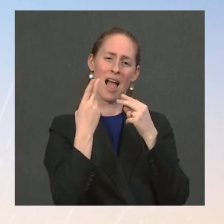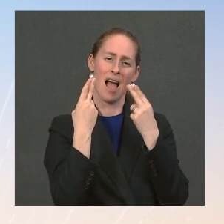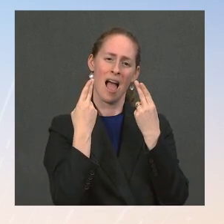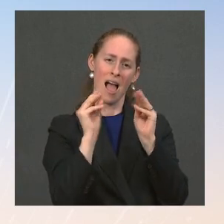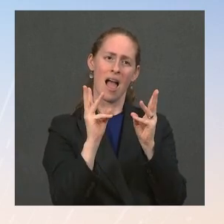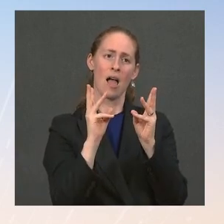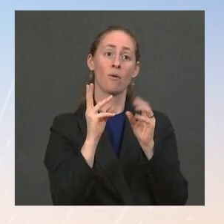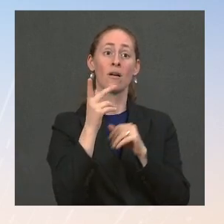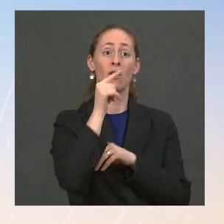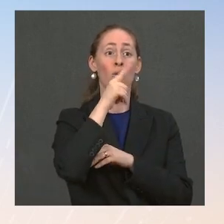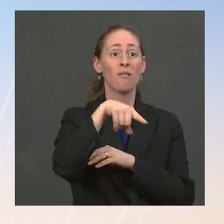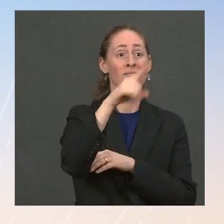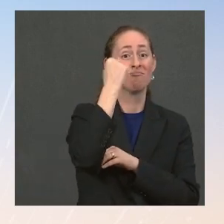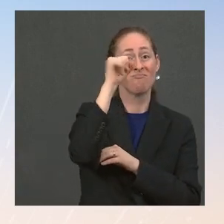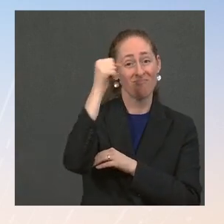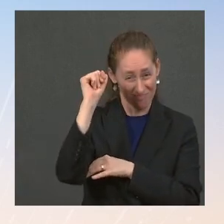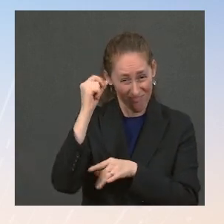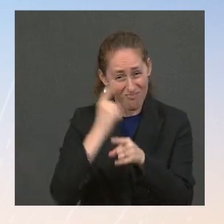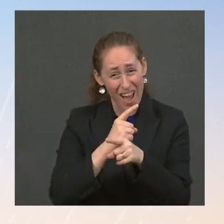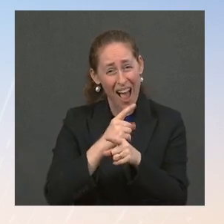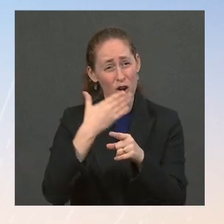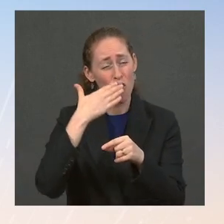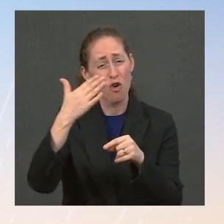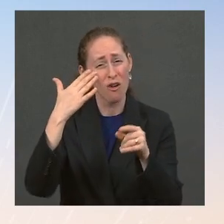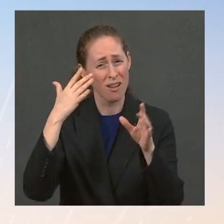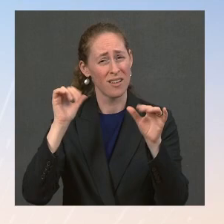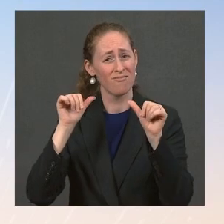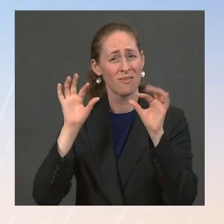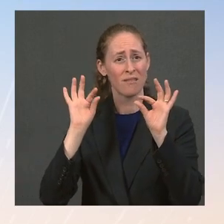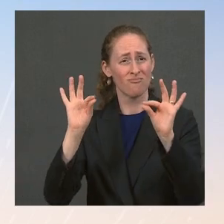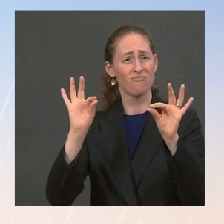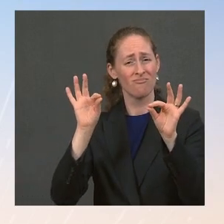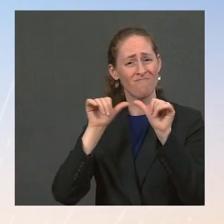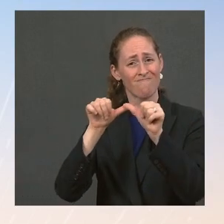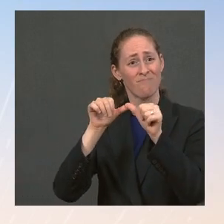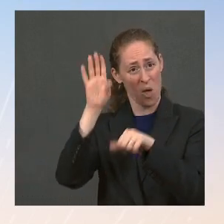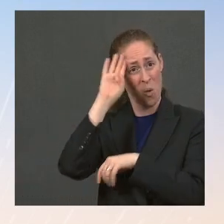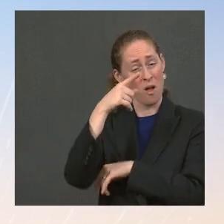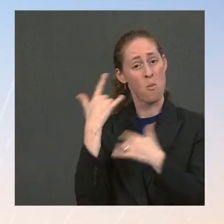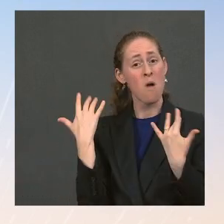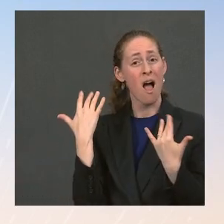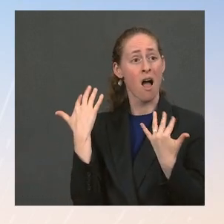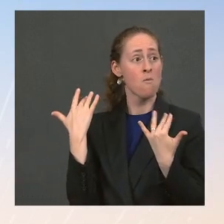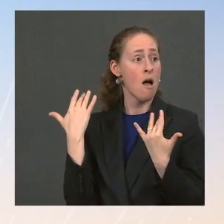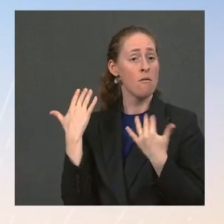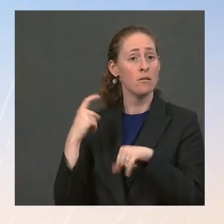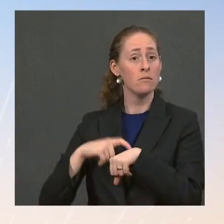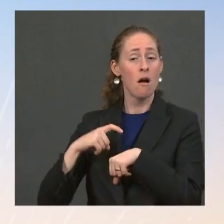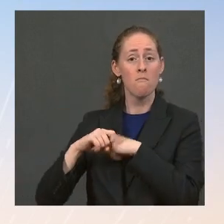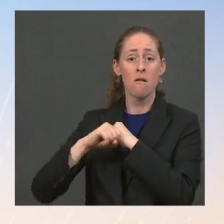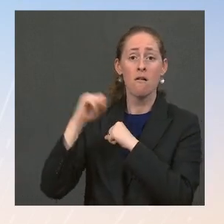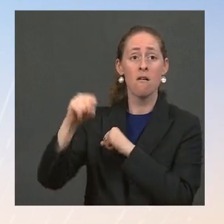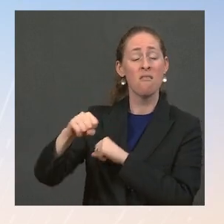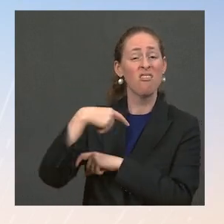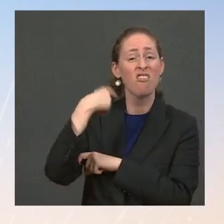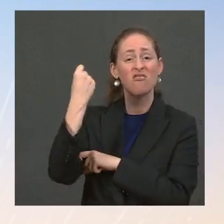for putting in place long-overdue reforms. We agree they need to be put in place, and we need to keep pressing to get the job done.